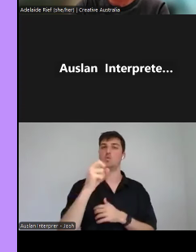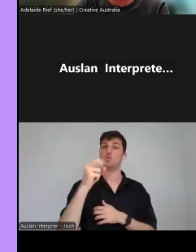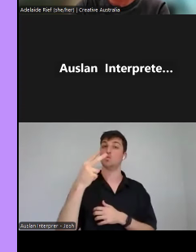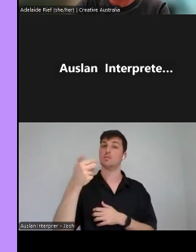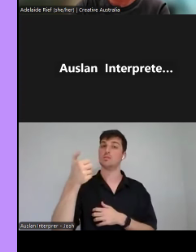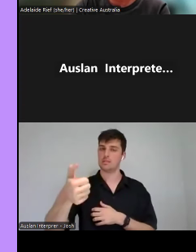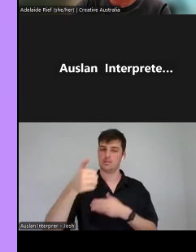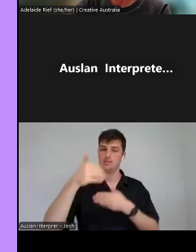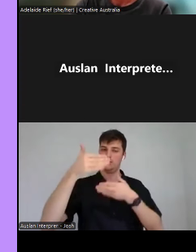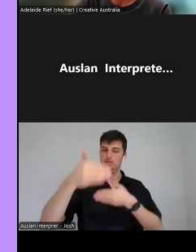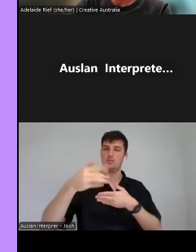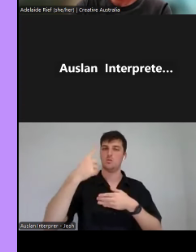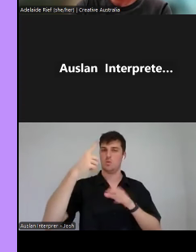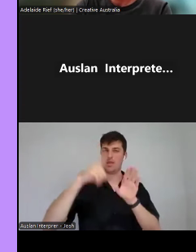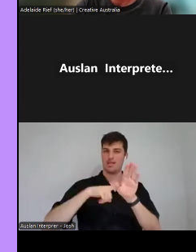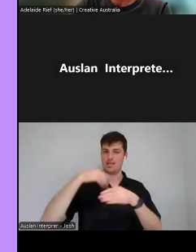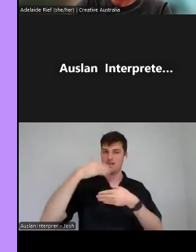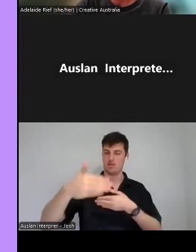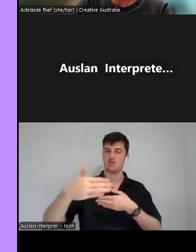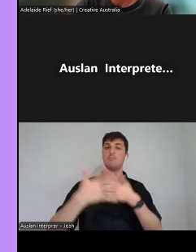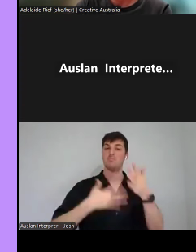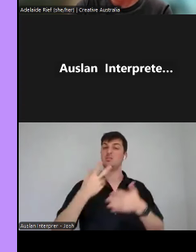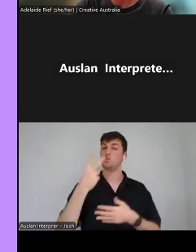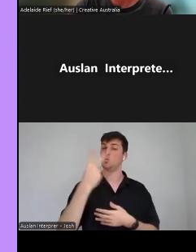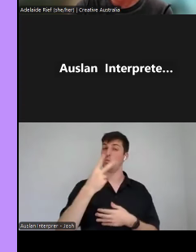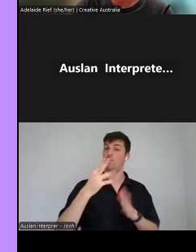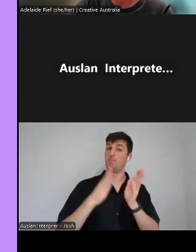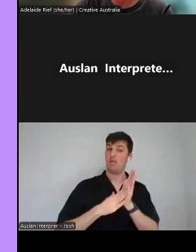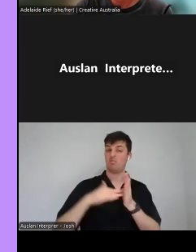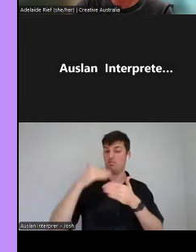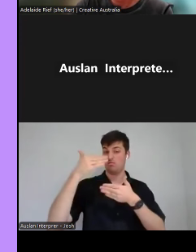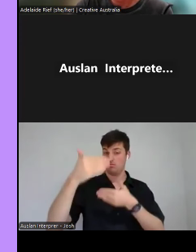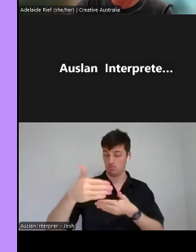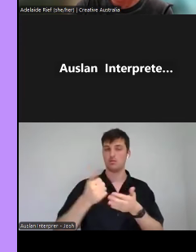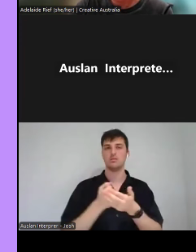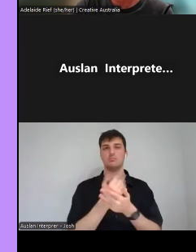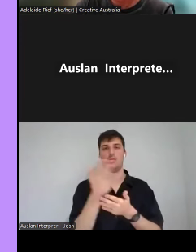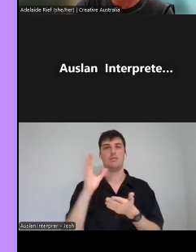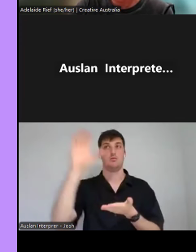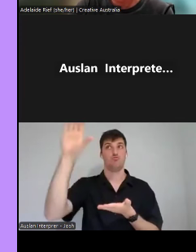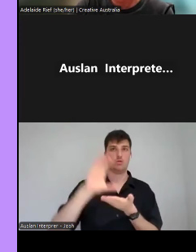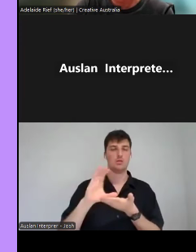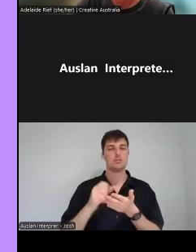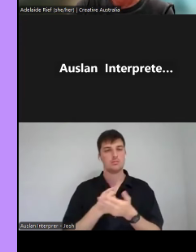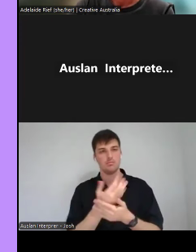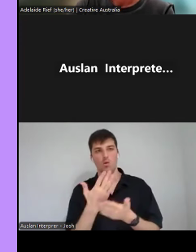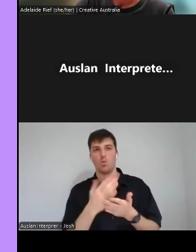which is next year. So there's 12 months to spend the grant associated with these funds.